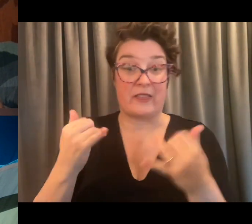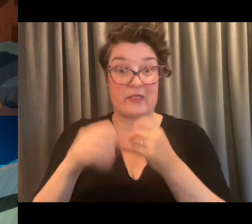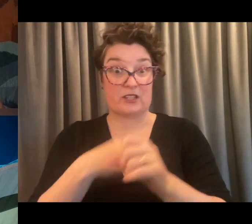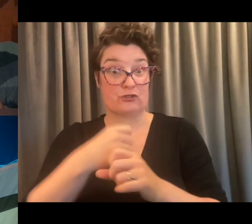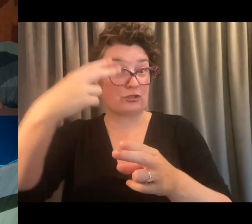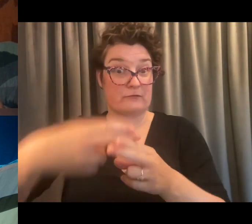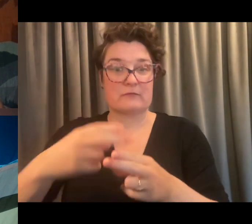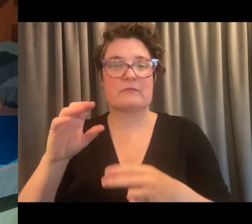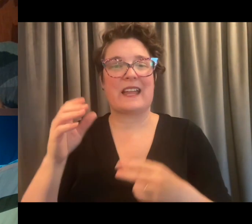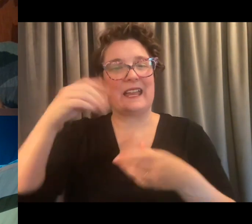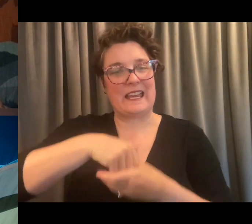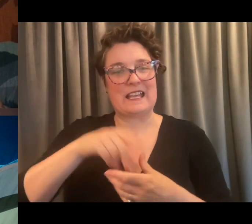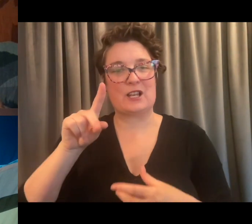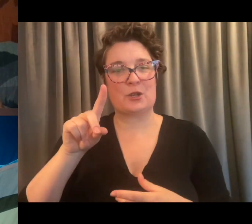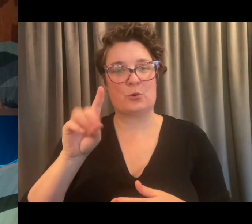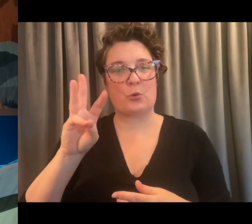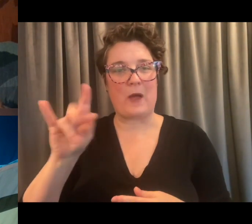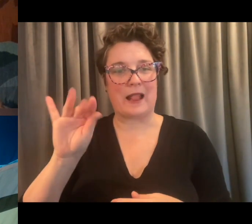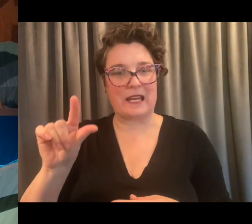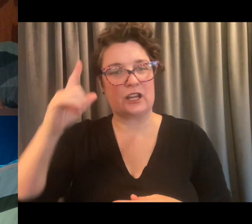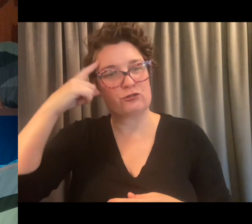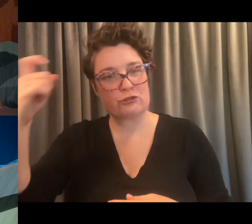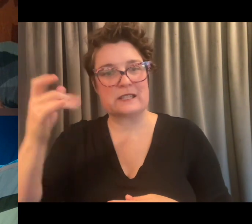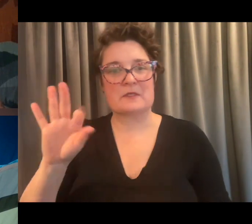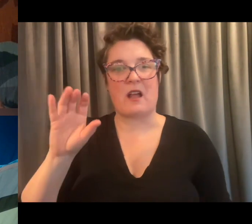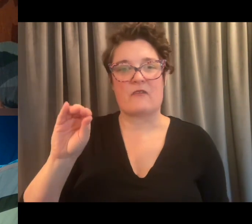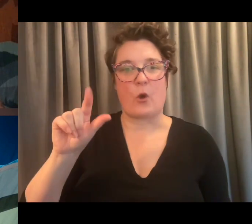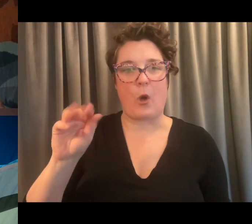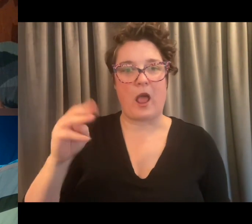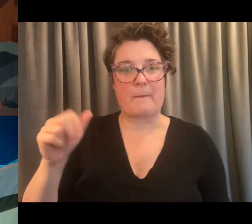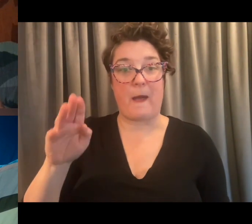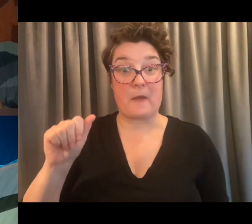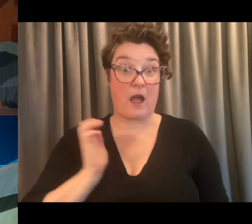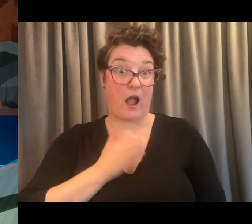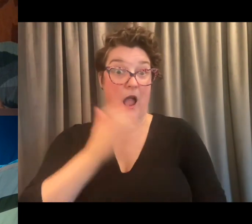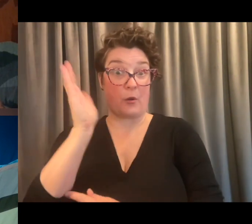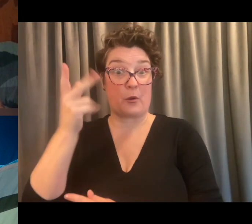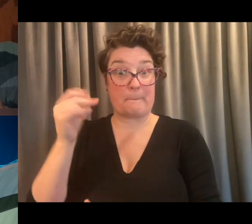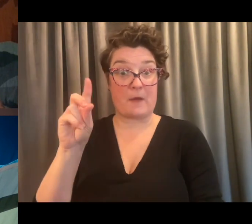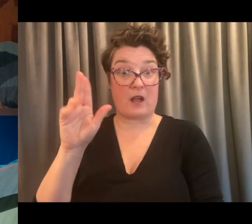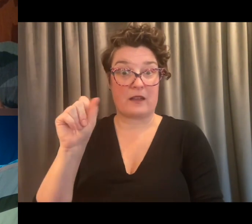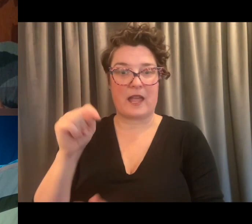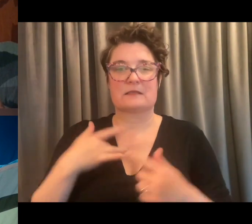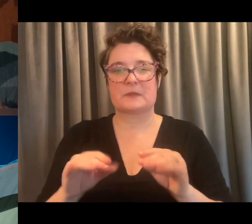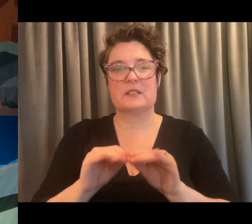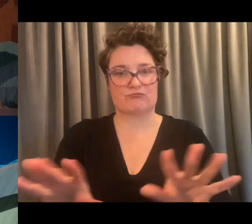This podcast usually comes out the beginning of each Hebrew month and will include our takes on the month and an interview with a contributor who